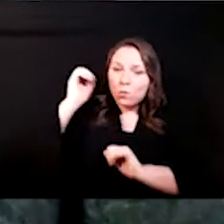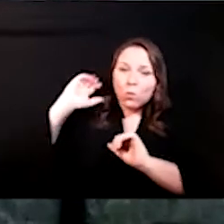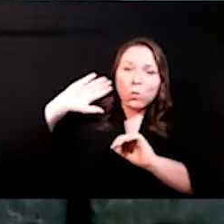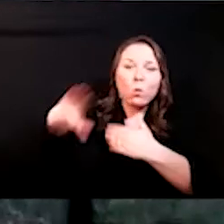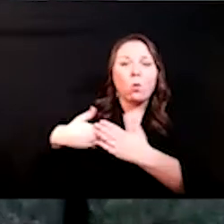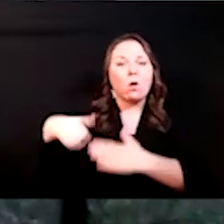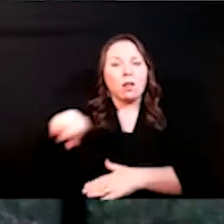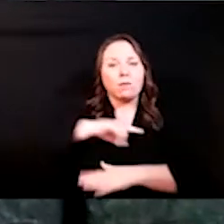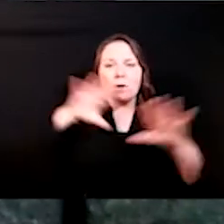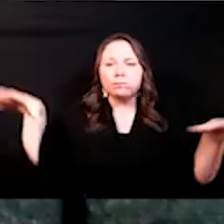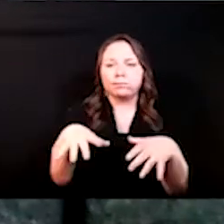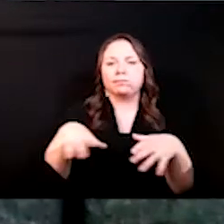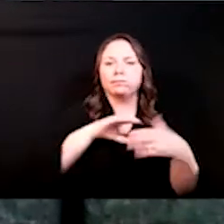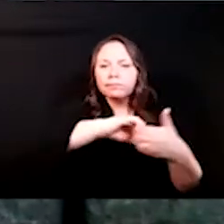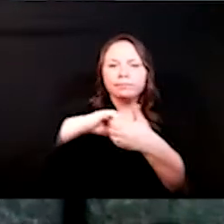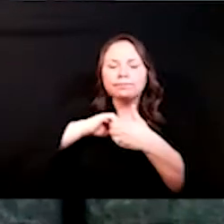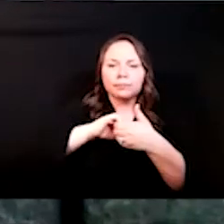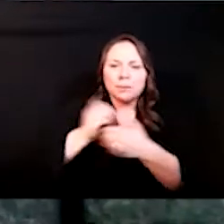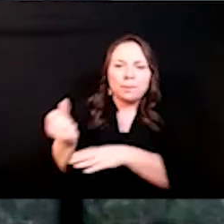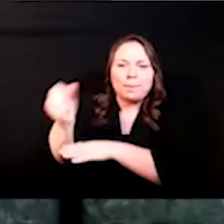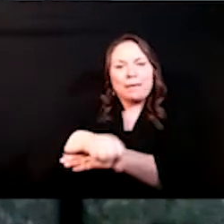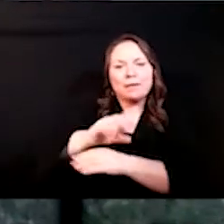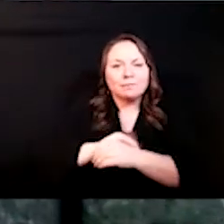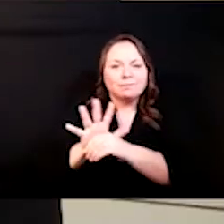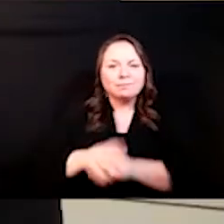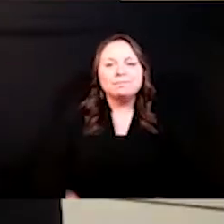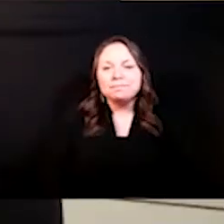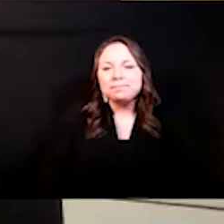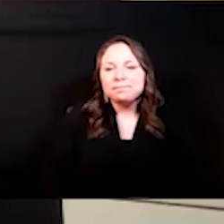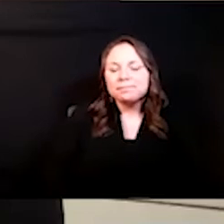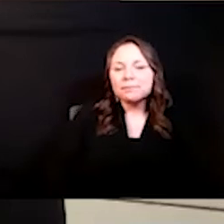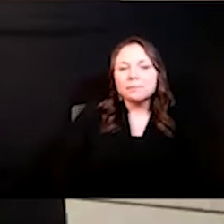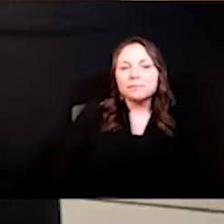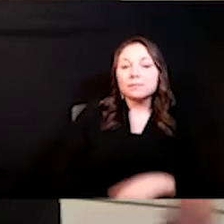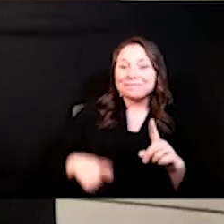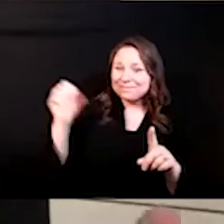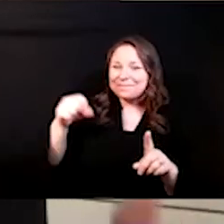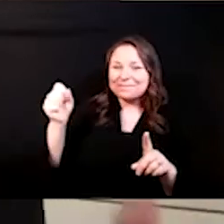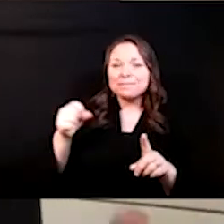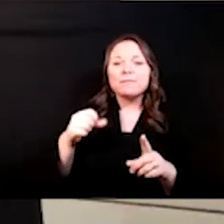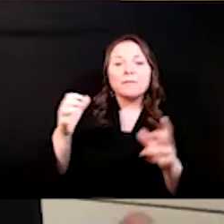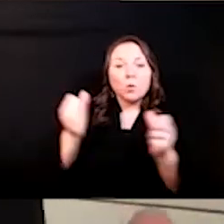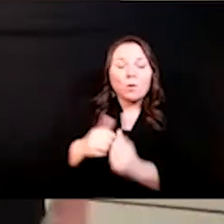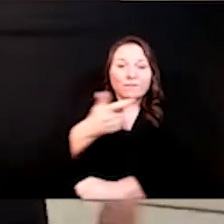ABOUT EVERYONE'S COME TOGETHER TO REALLY TACKLE THIS AS A GLOBAL COMMUNITY. » ABSOLUTELY. AND IN TERMS OF